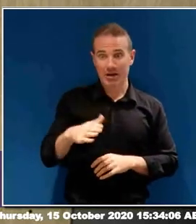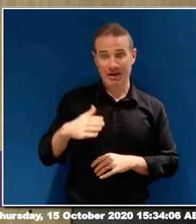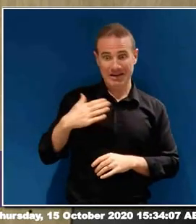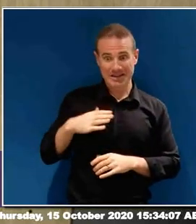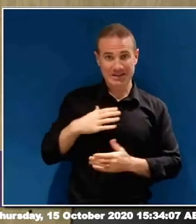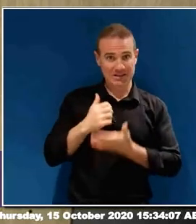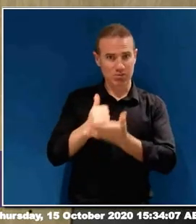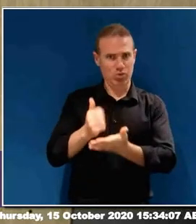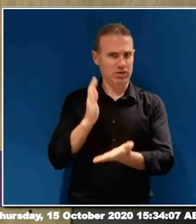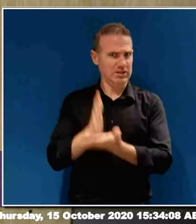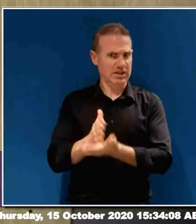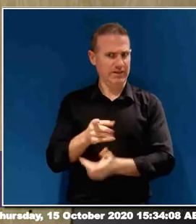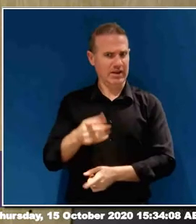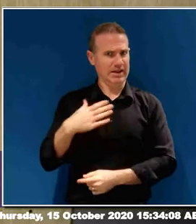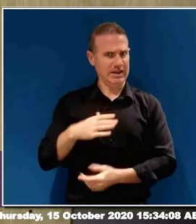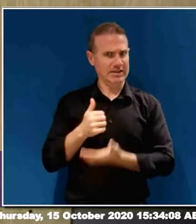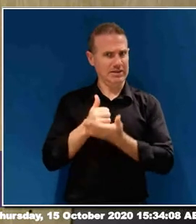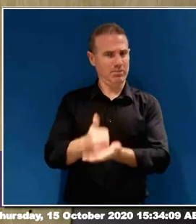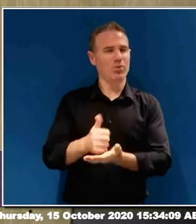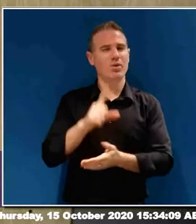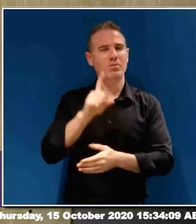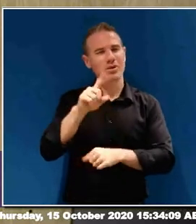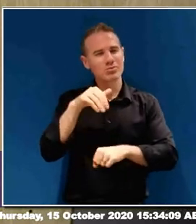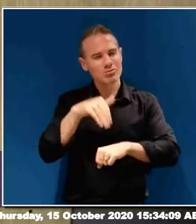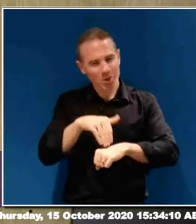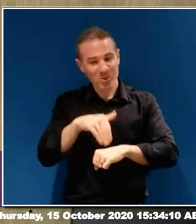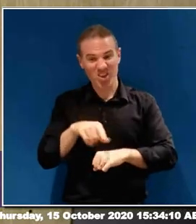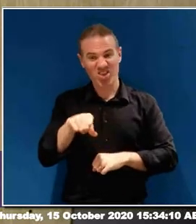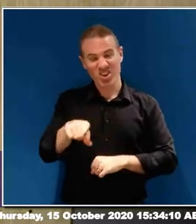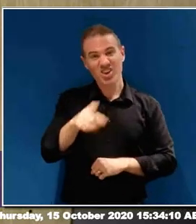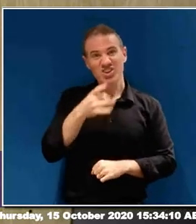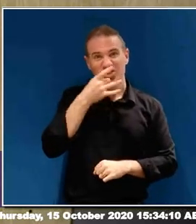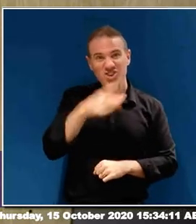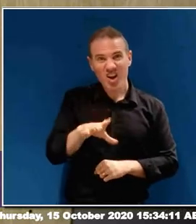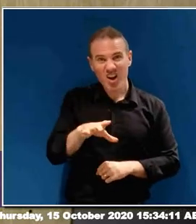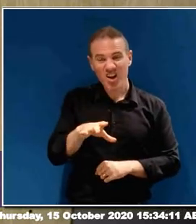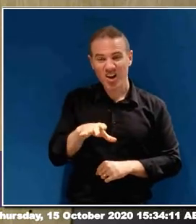that child is then suspended for things that other children are not.